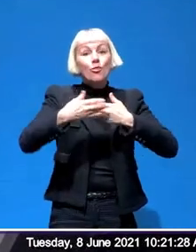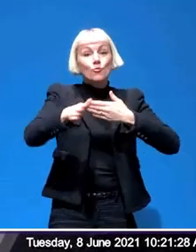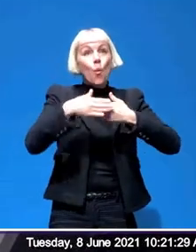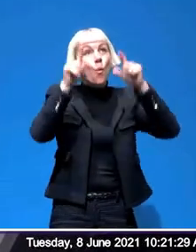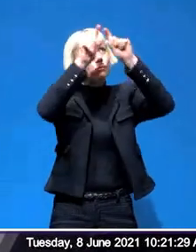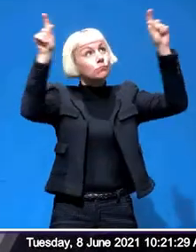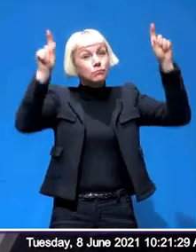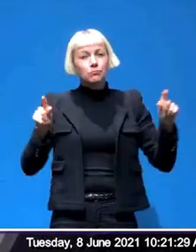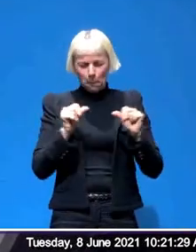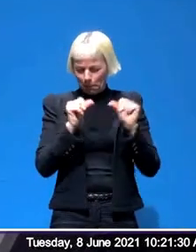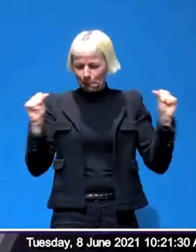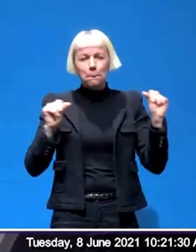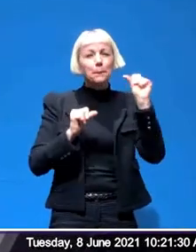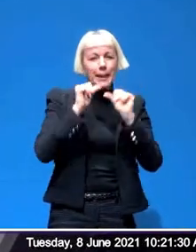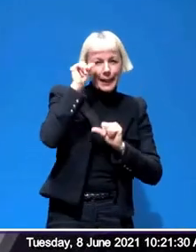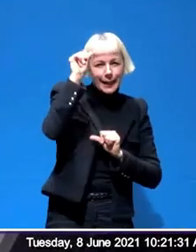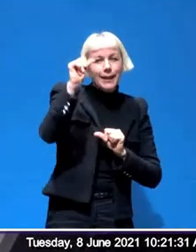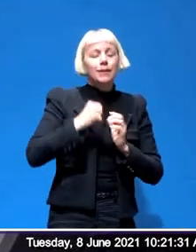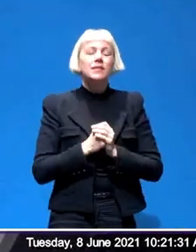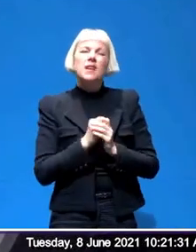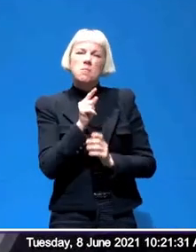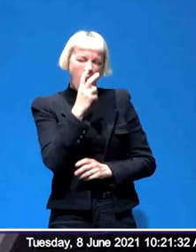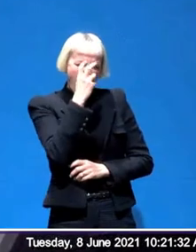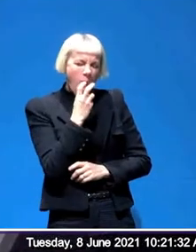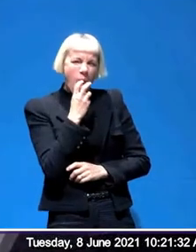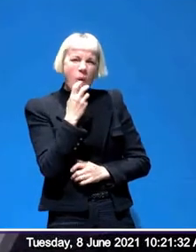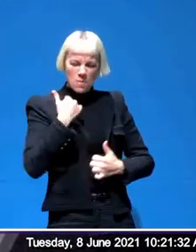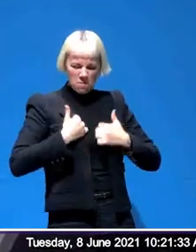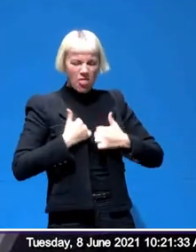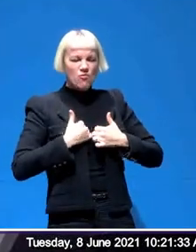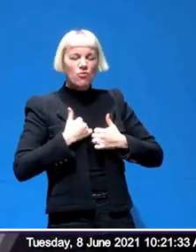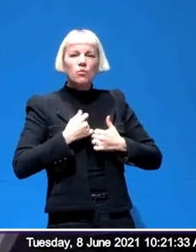old institutional bathrooms with a few showers in the same room.